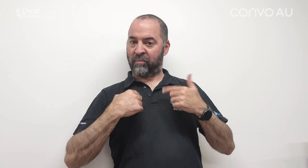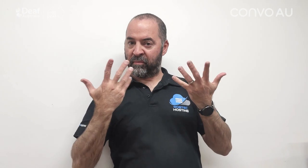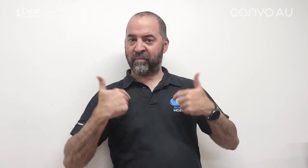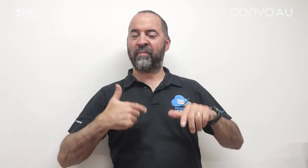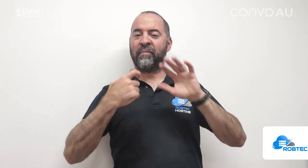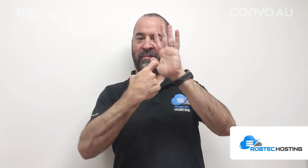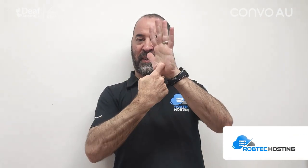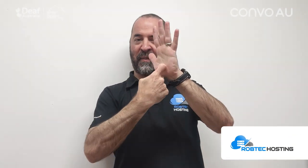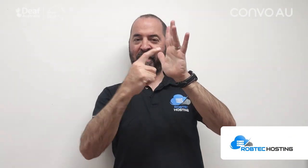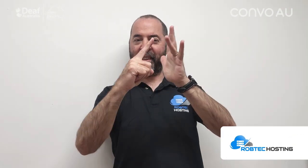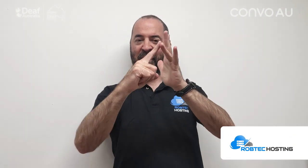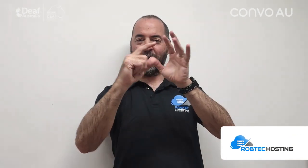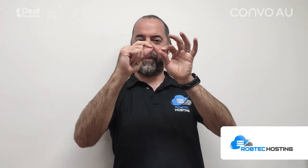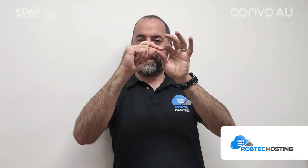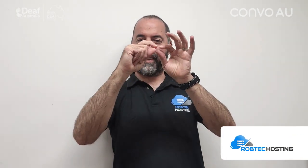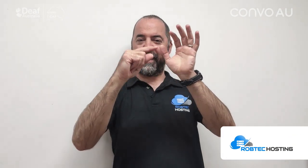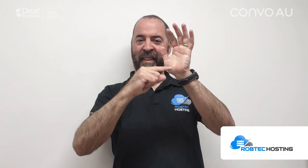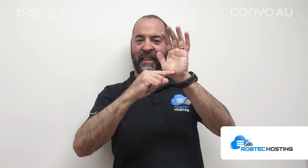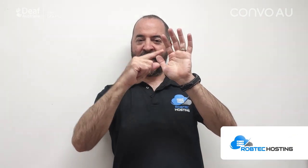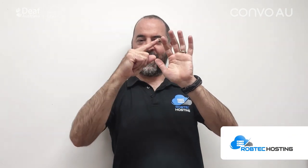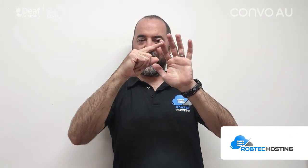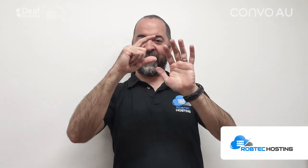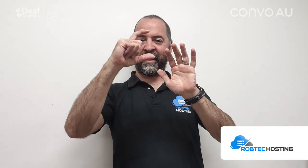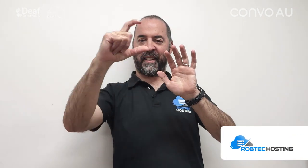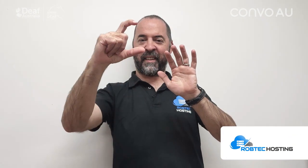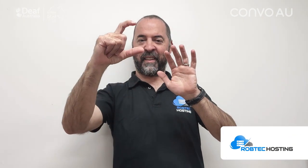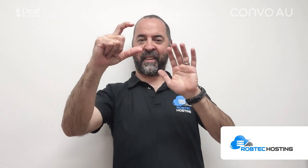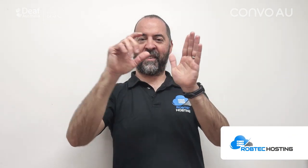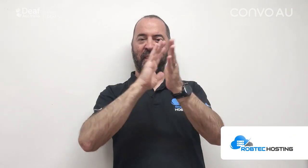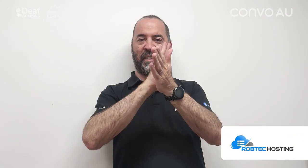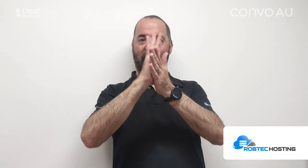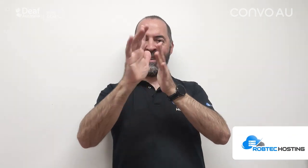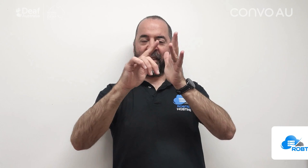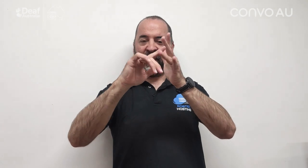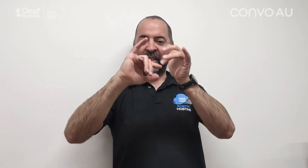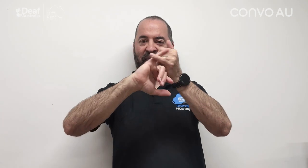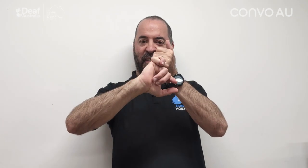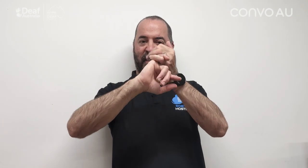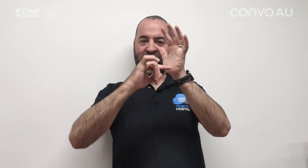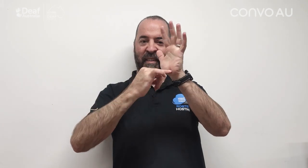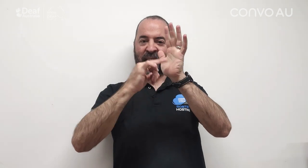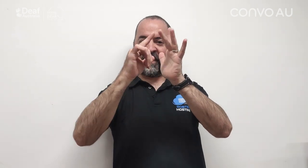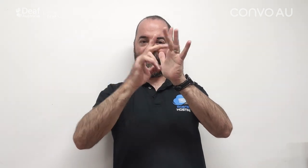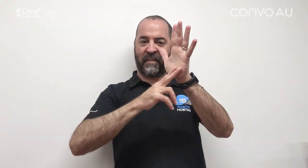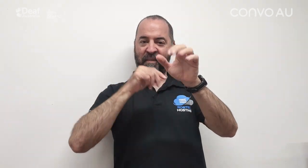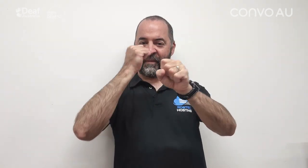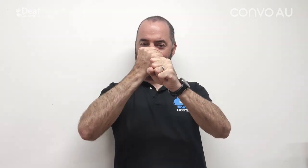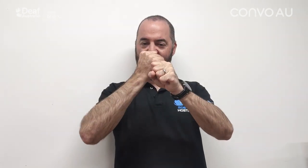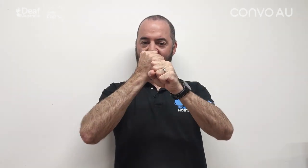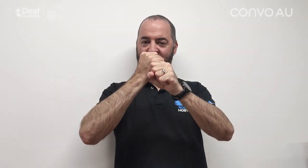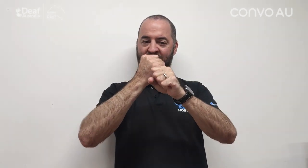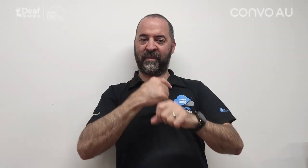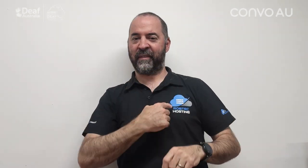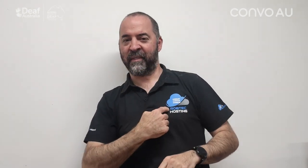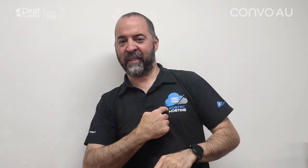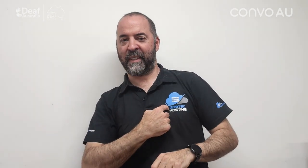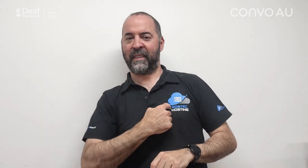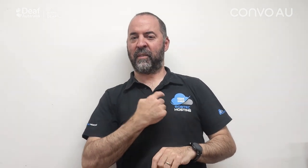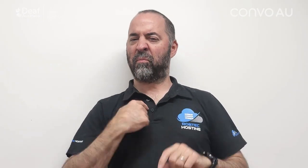Hi, I’m from Robtec Hosting.